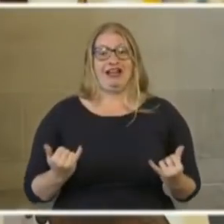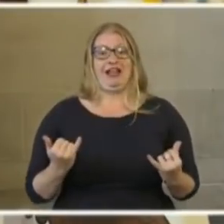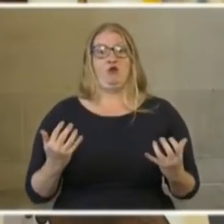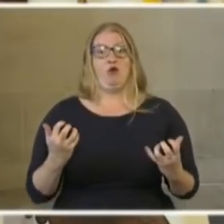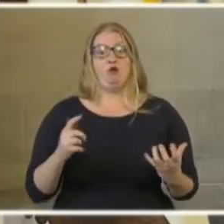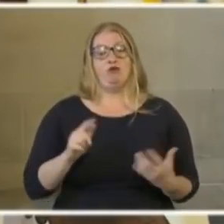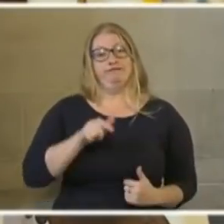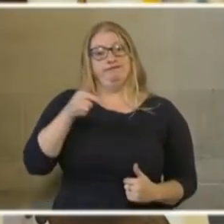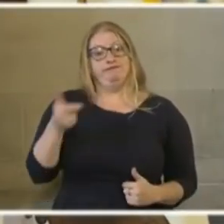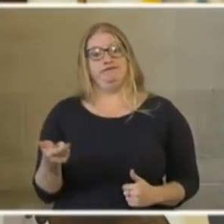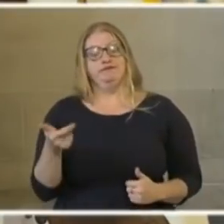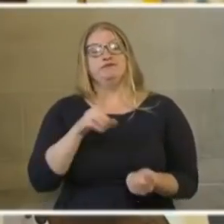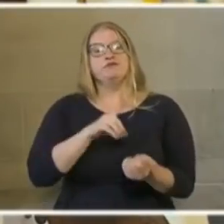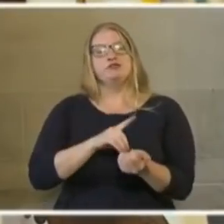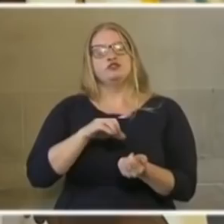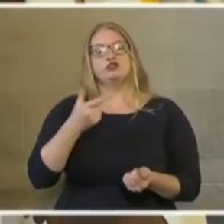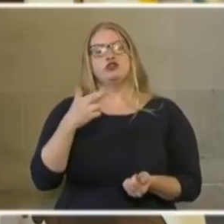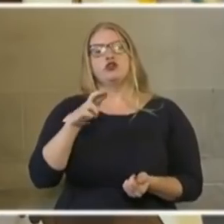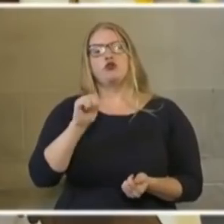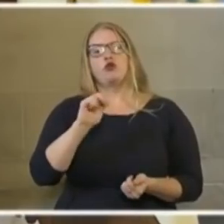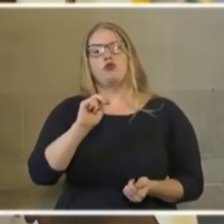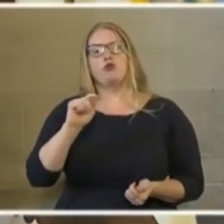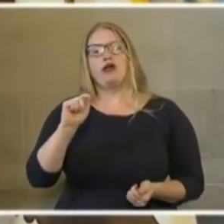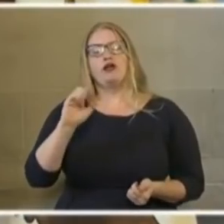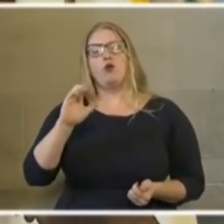BUT WE NEED TO DO SO SAFELY.